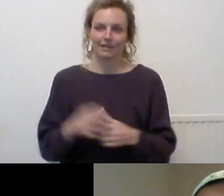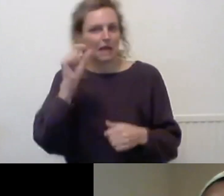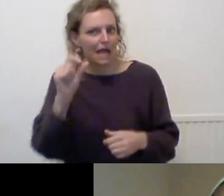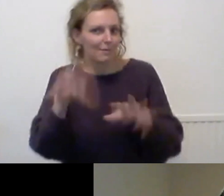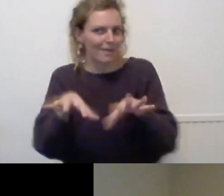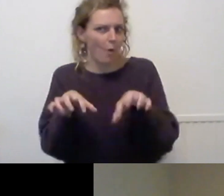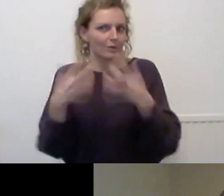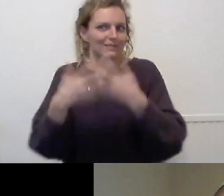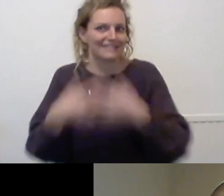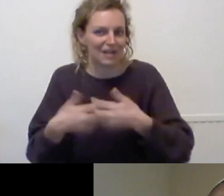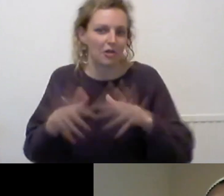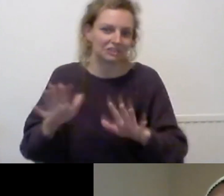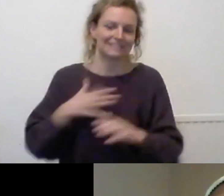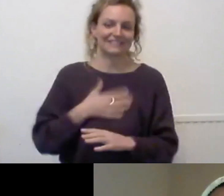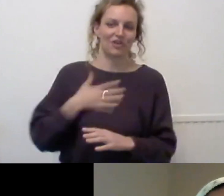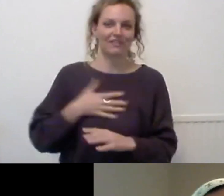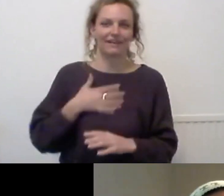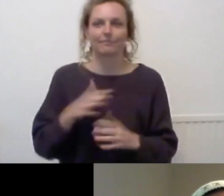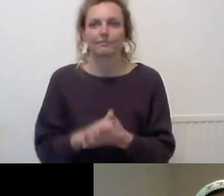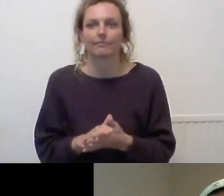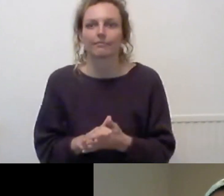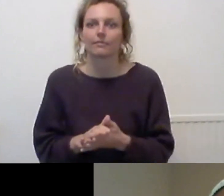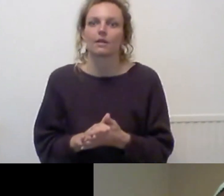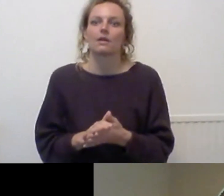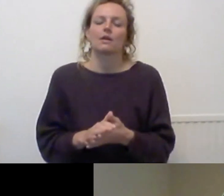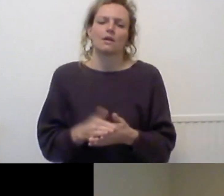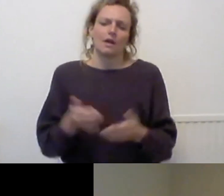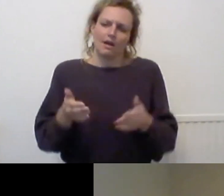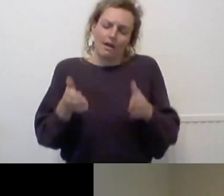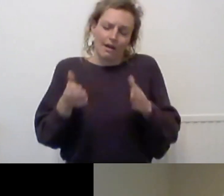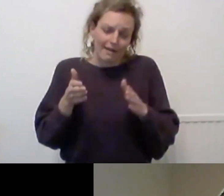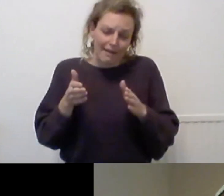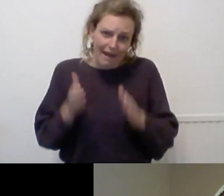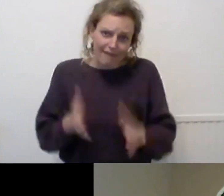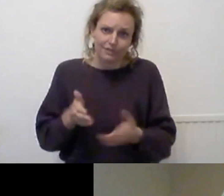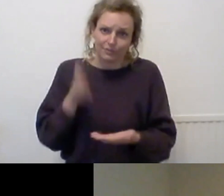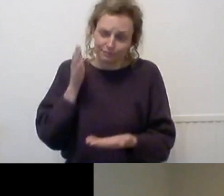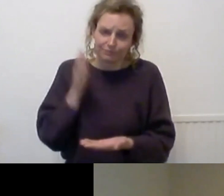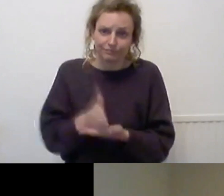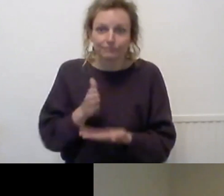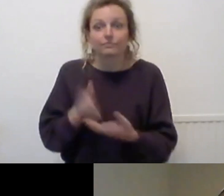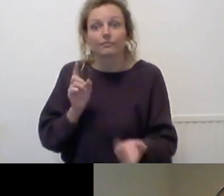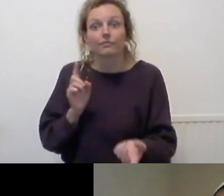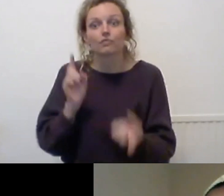Say, I can absolutely empathize with a statement that cave, it doesn't exist.